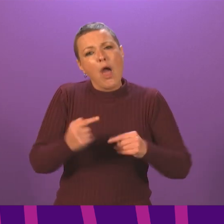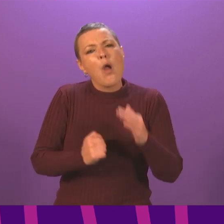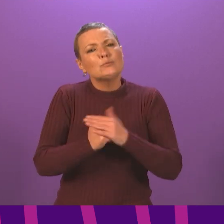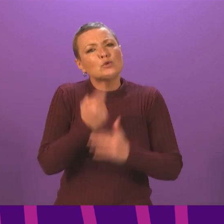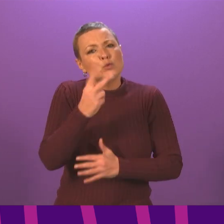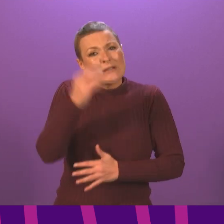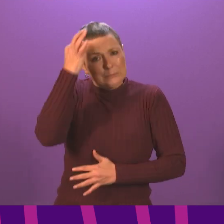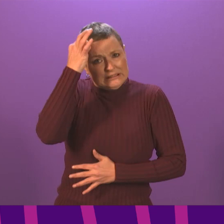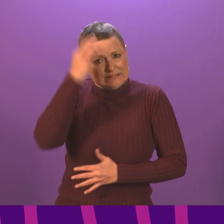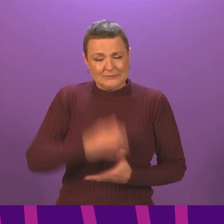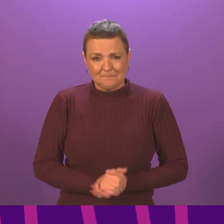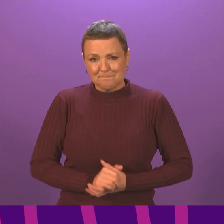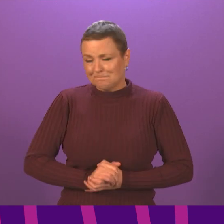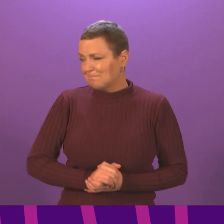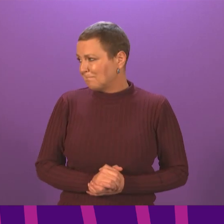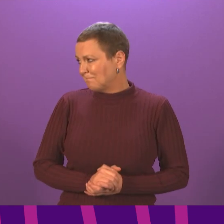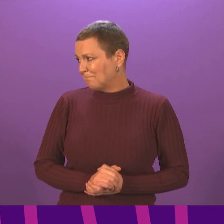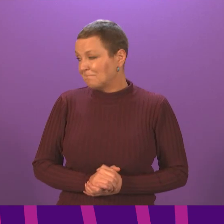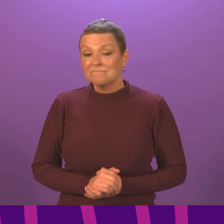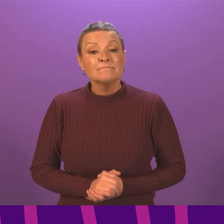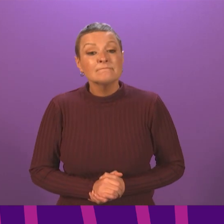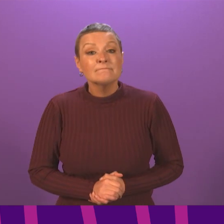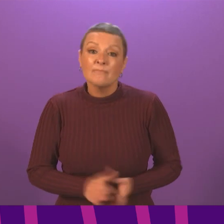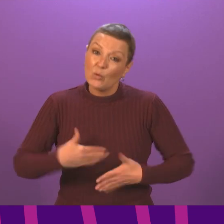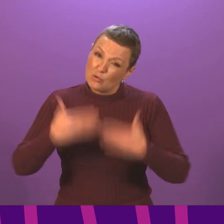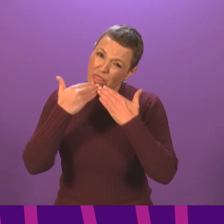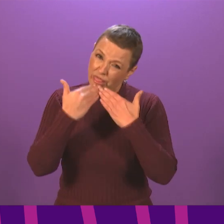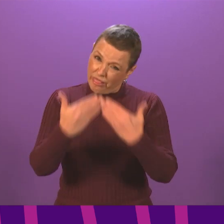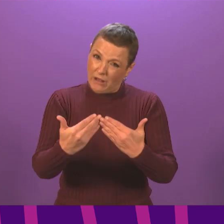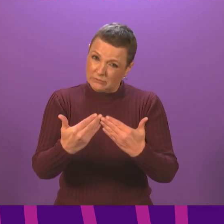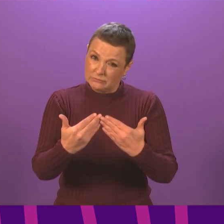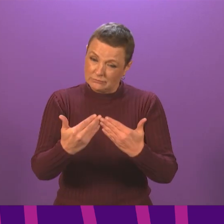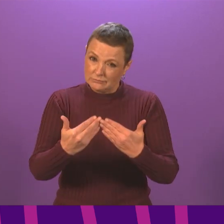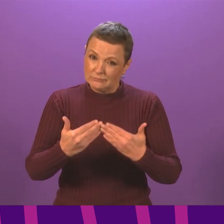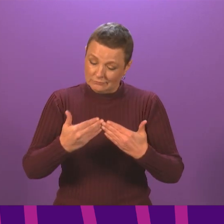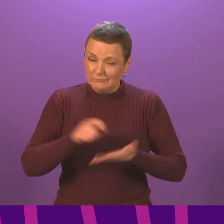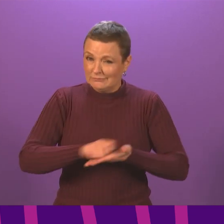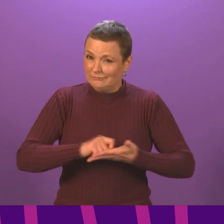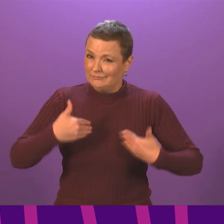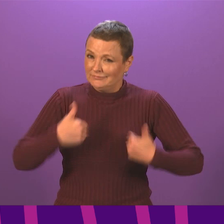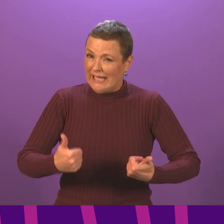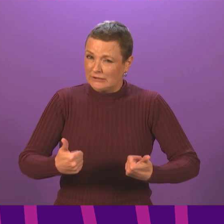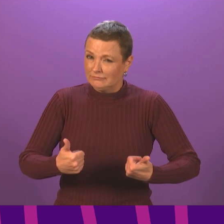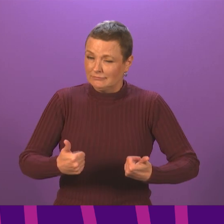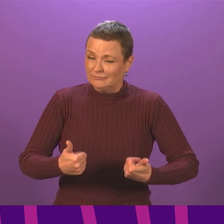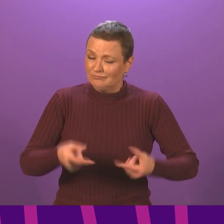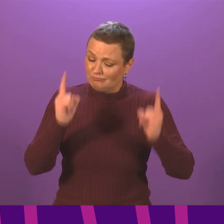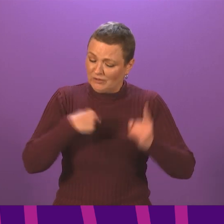Donald Cameron (Highlands and Islands) (Con): I thank the cabinet secretary for the advance sight of her statement.